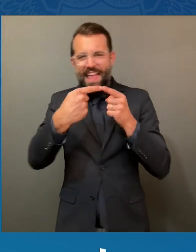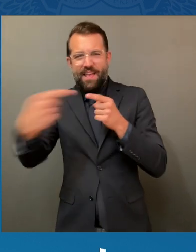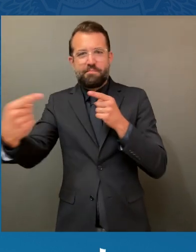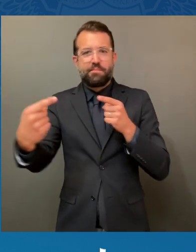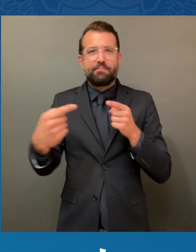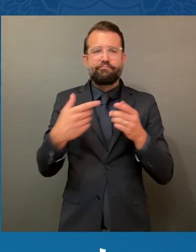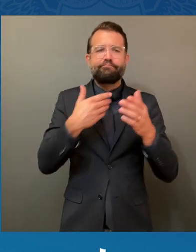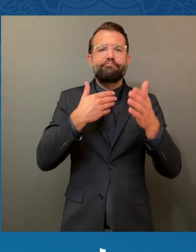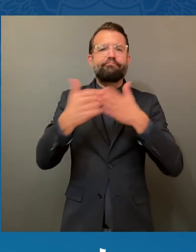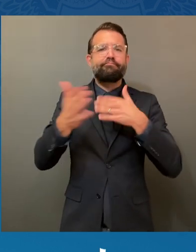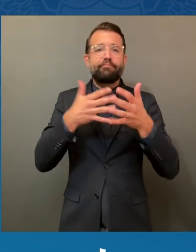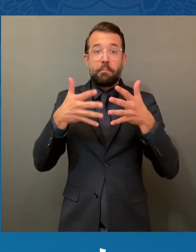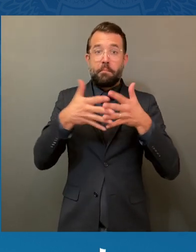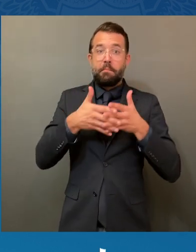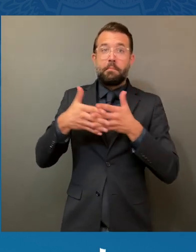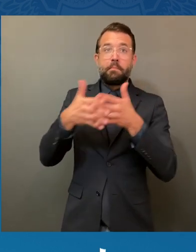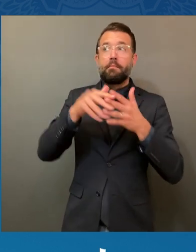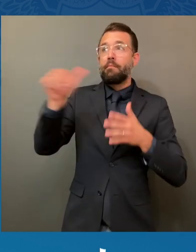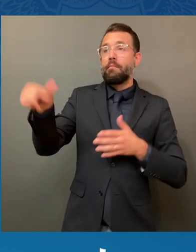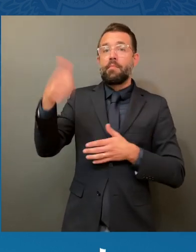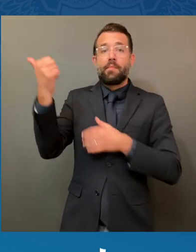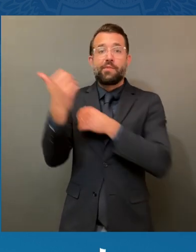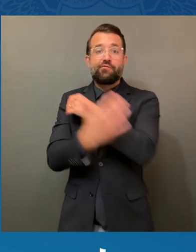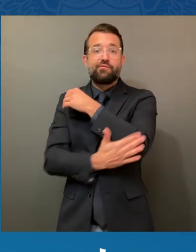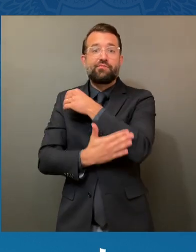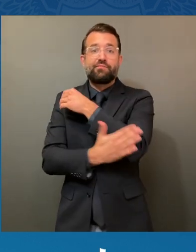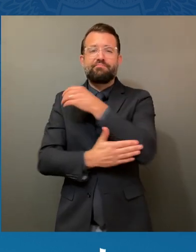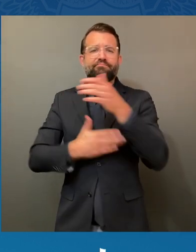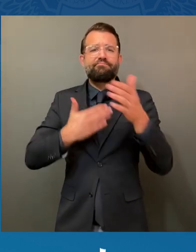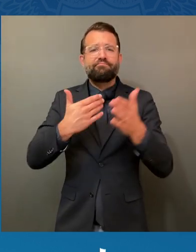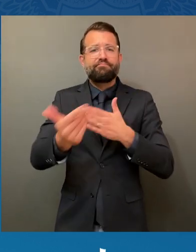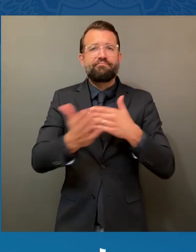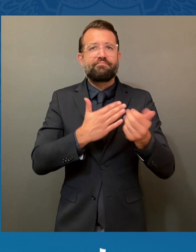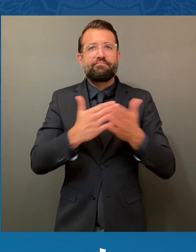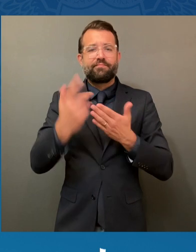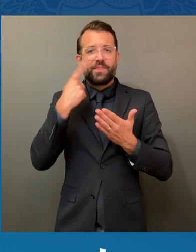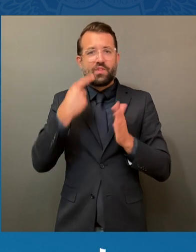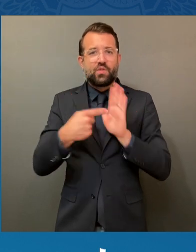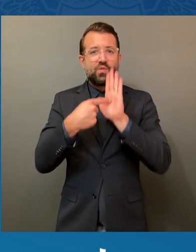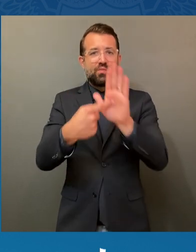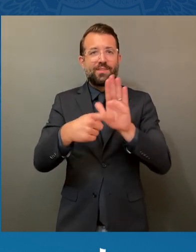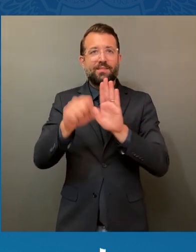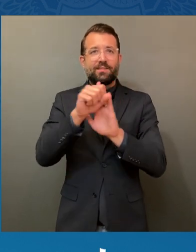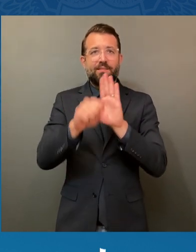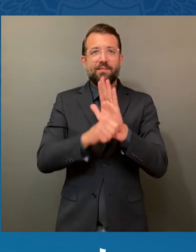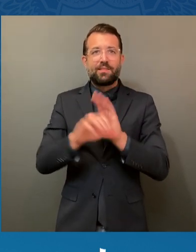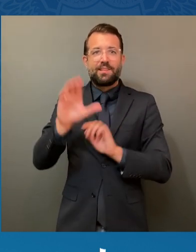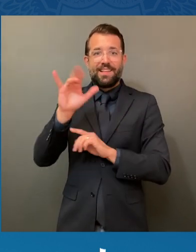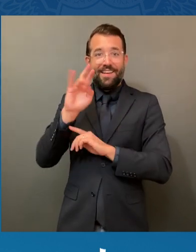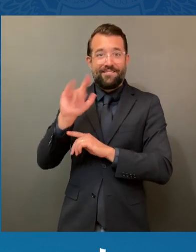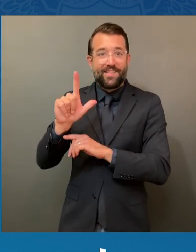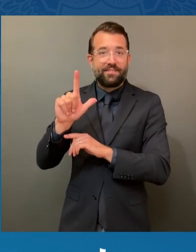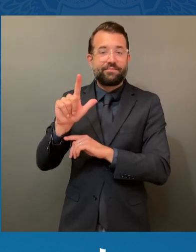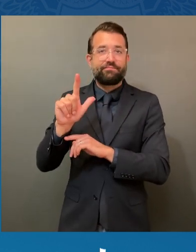You represent your state both in civil cases and in criminal cases. For many of you, as the top law enforcement officer,